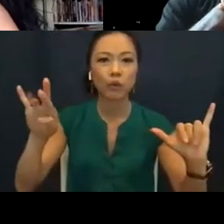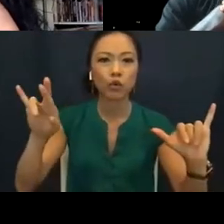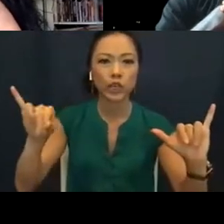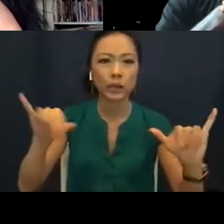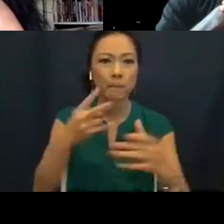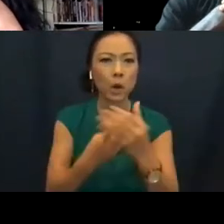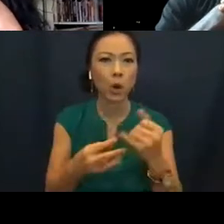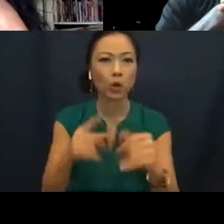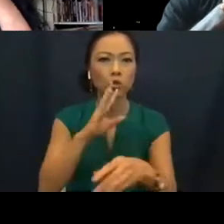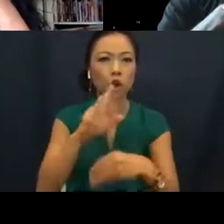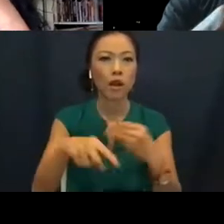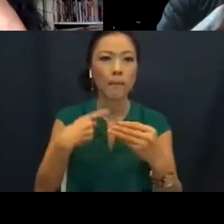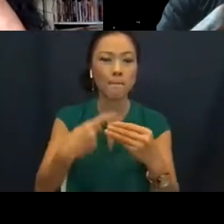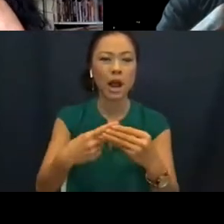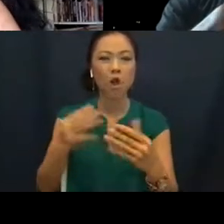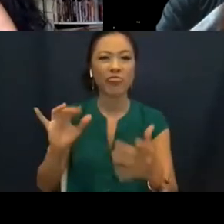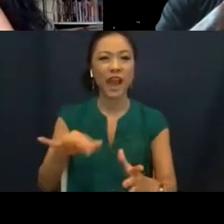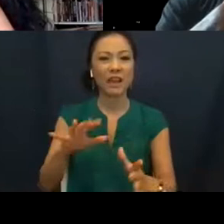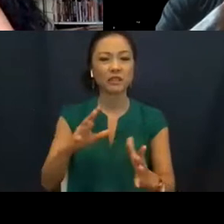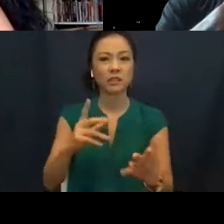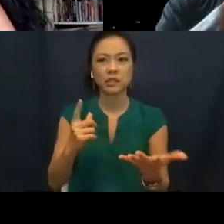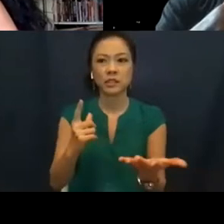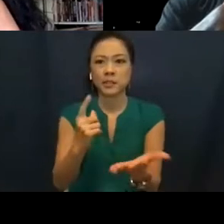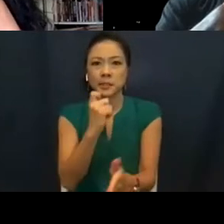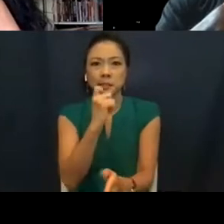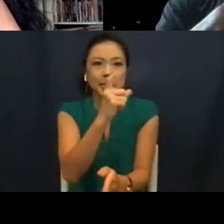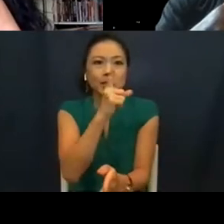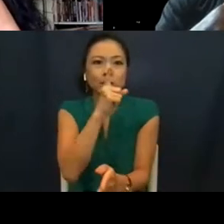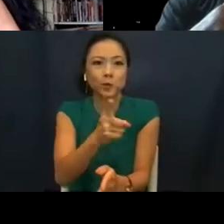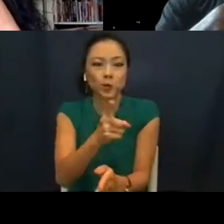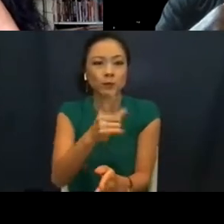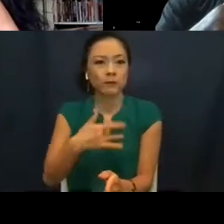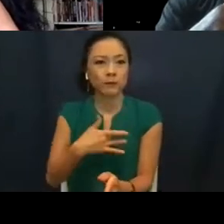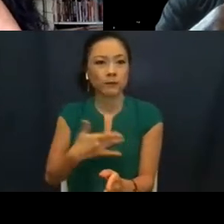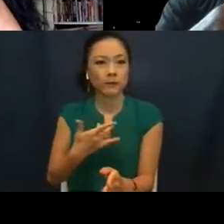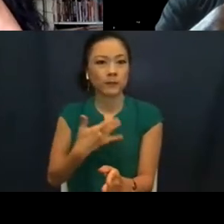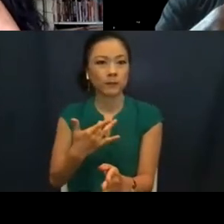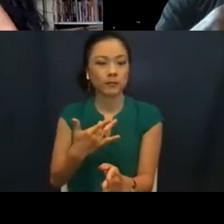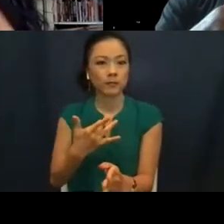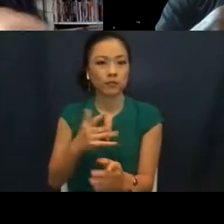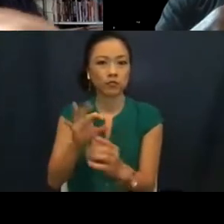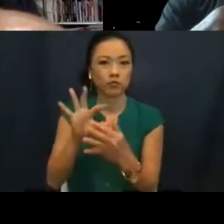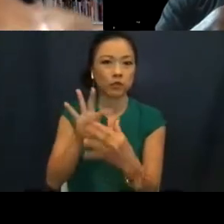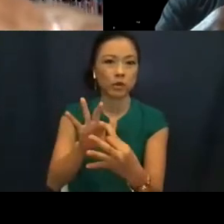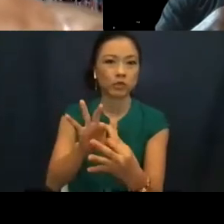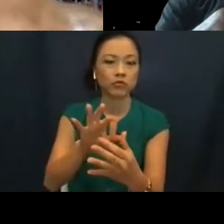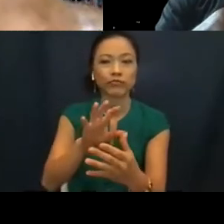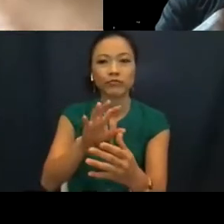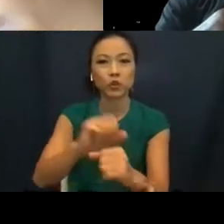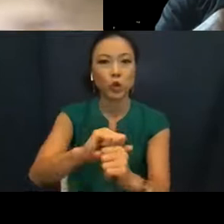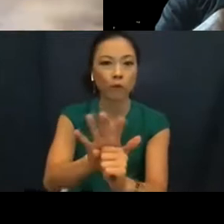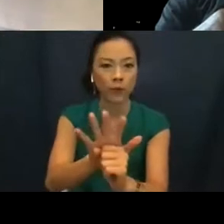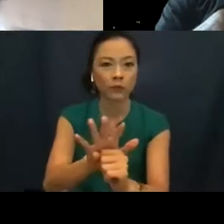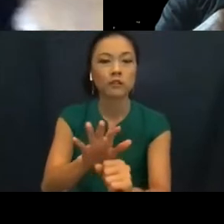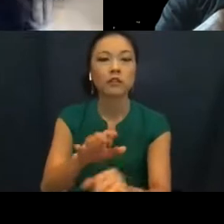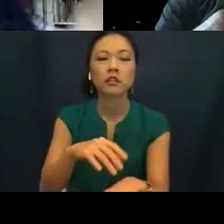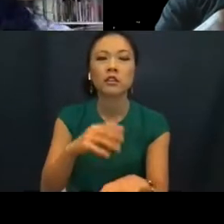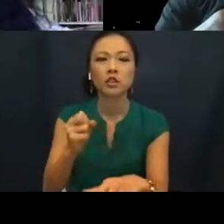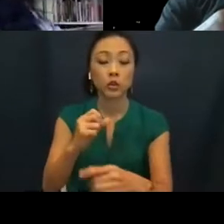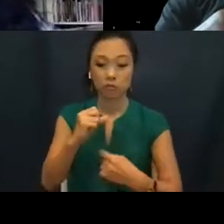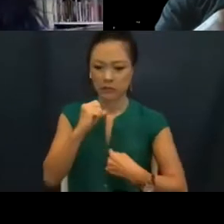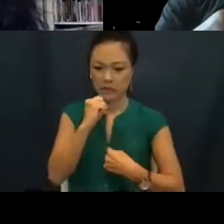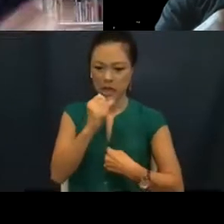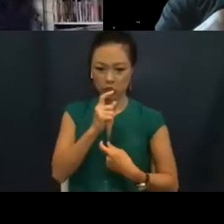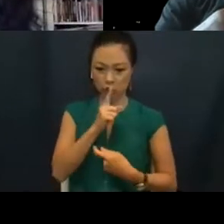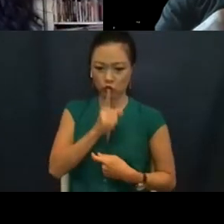moment, of the COVID moment, but also to be uncertain is to have options and make choices